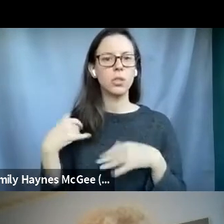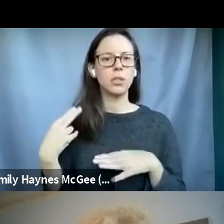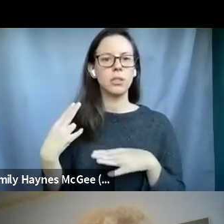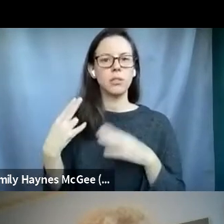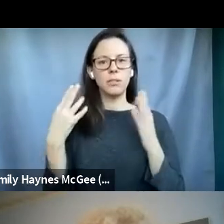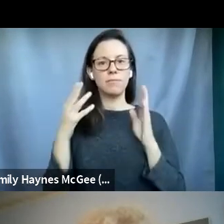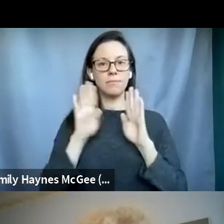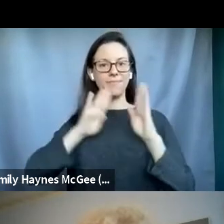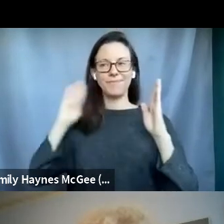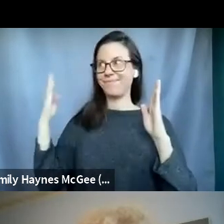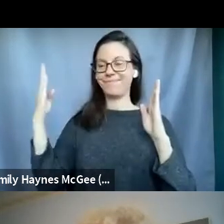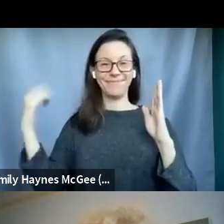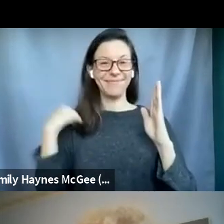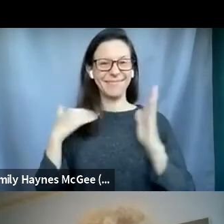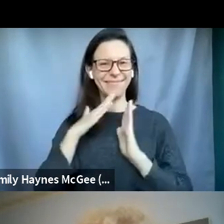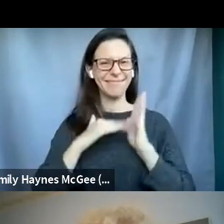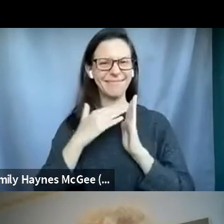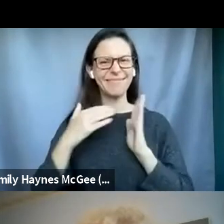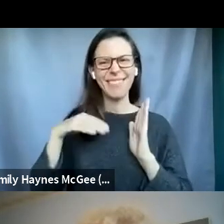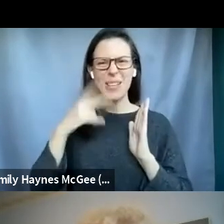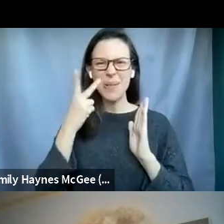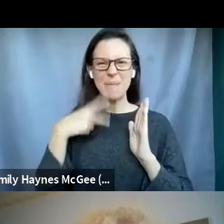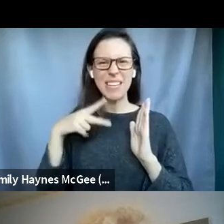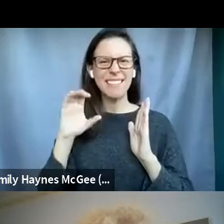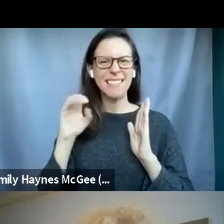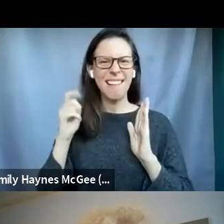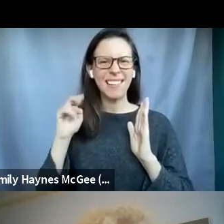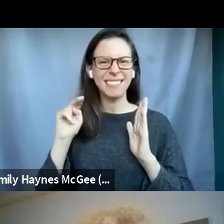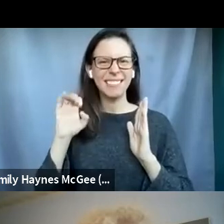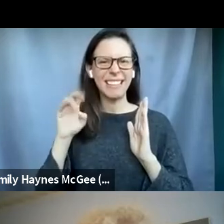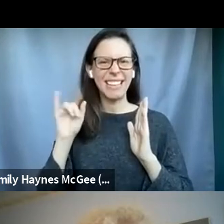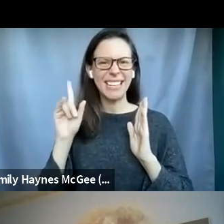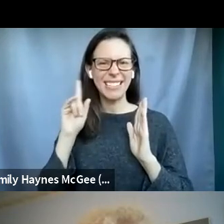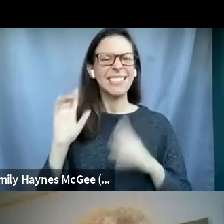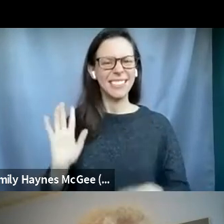Cotton Candy pink room with some glitter in the paint.